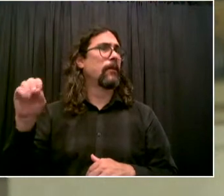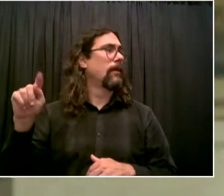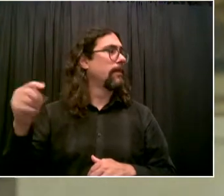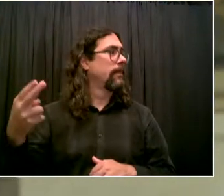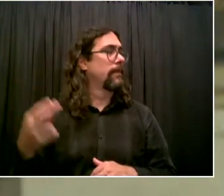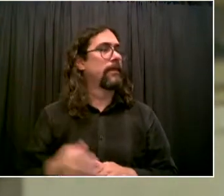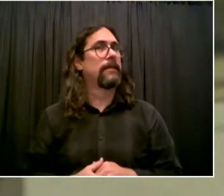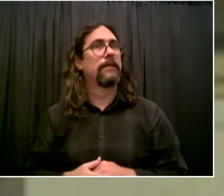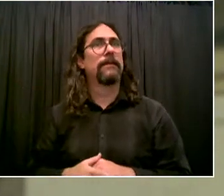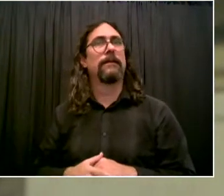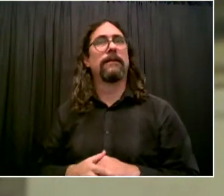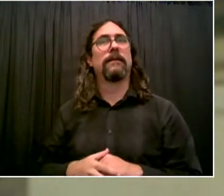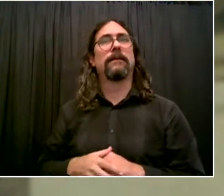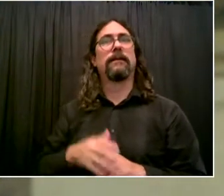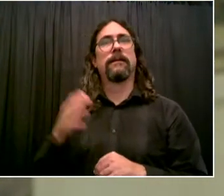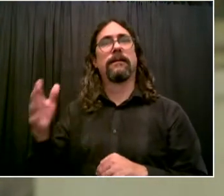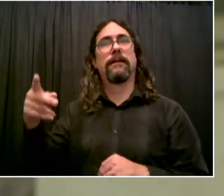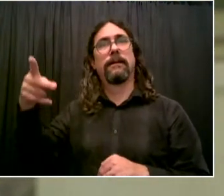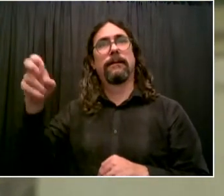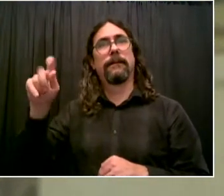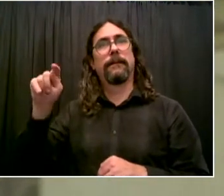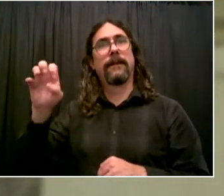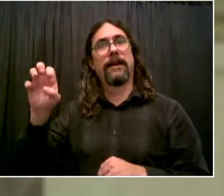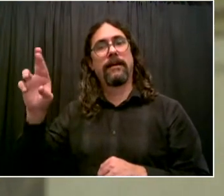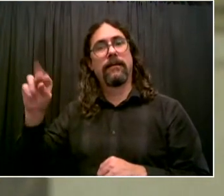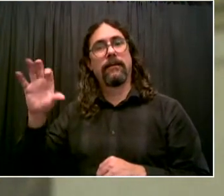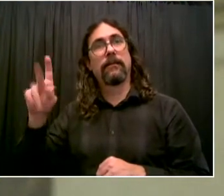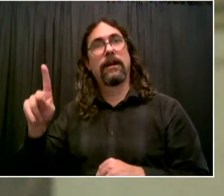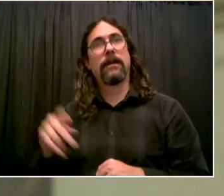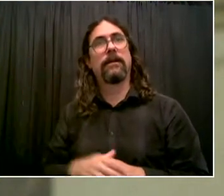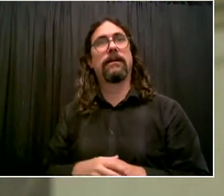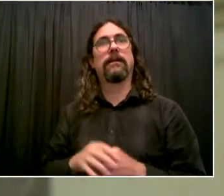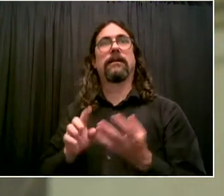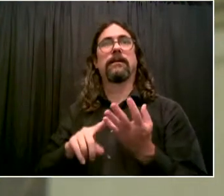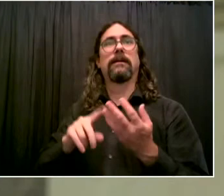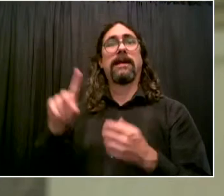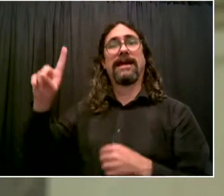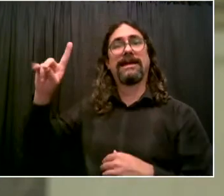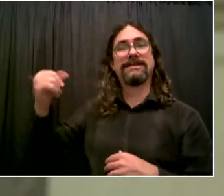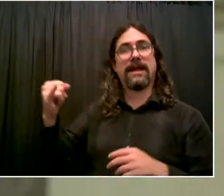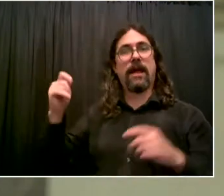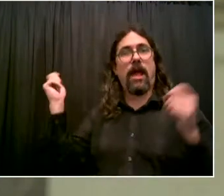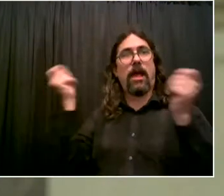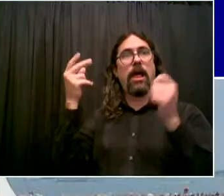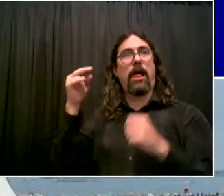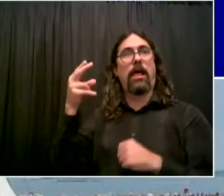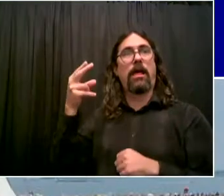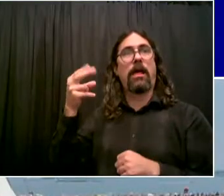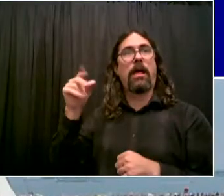HAVE SMOOTH, DJ FOR PRODUCER FOR